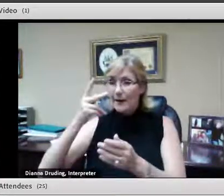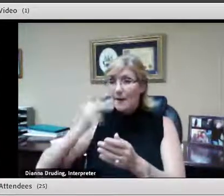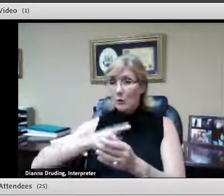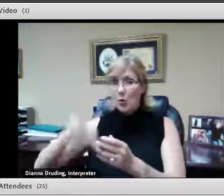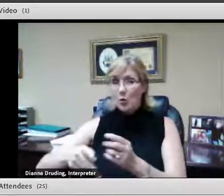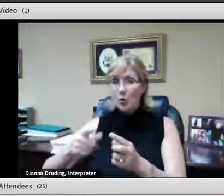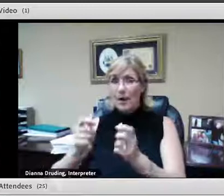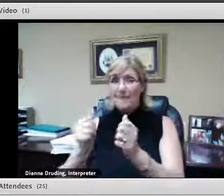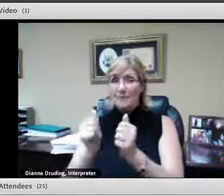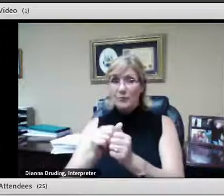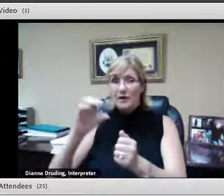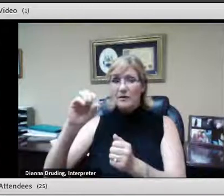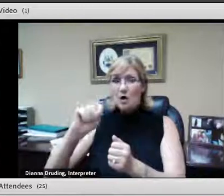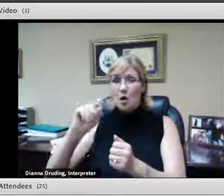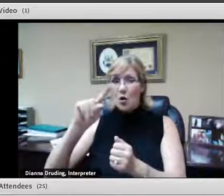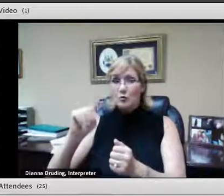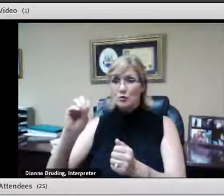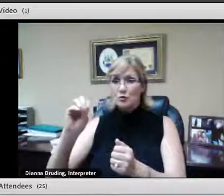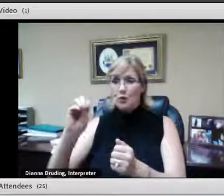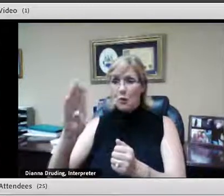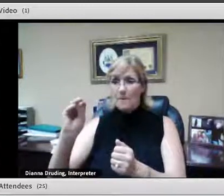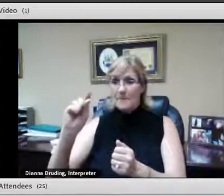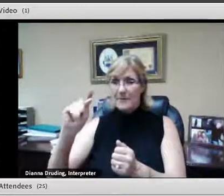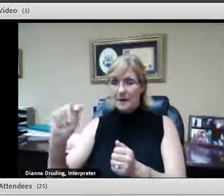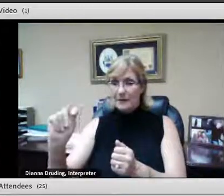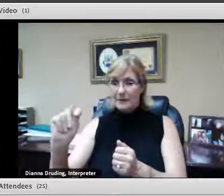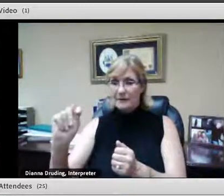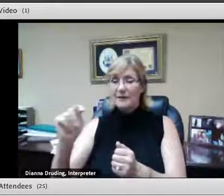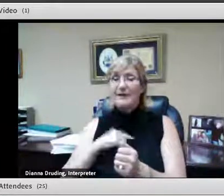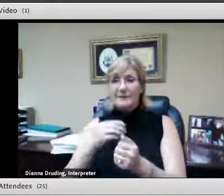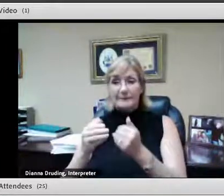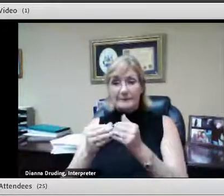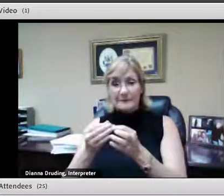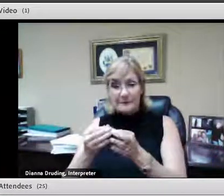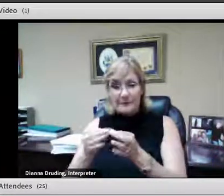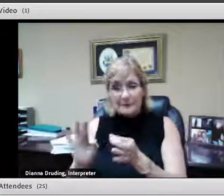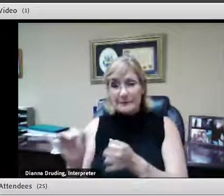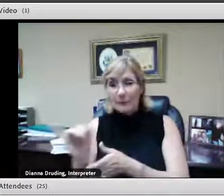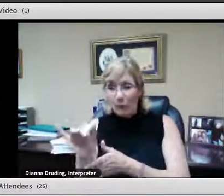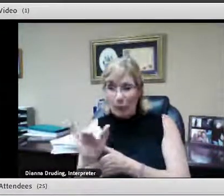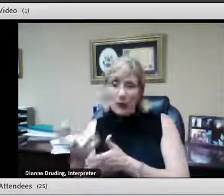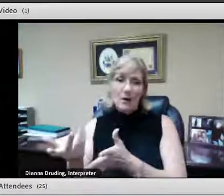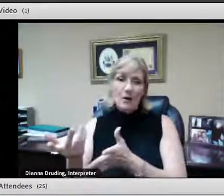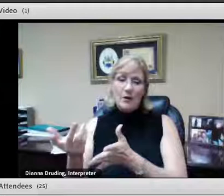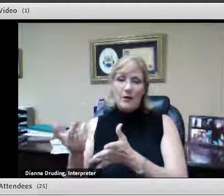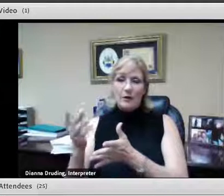which is a very similar coding program just designed to program the Ozobots,